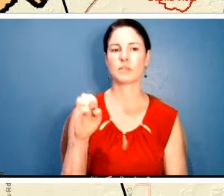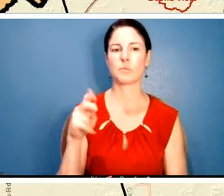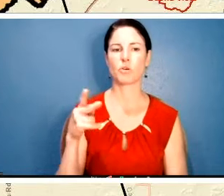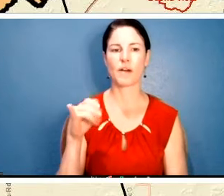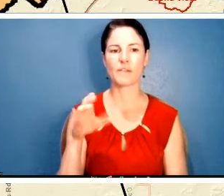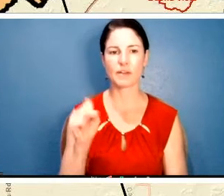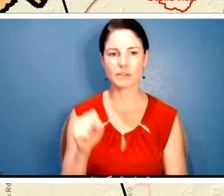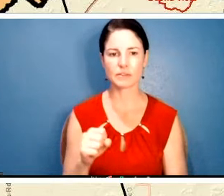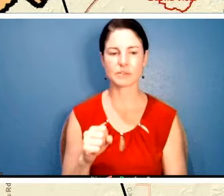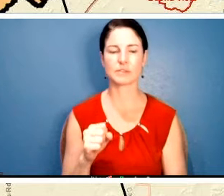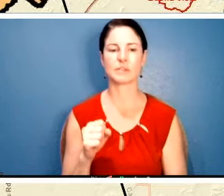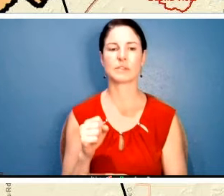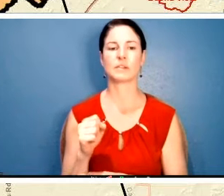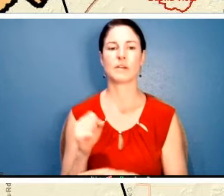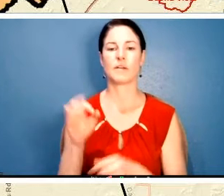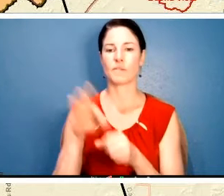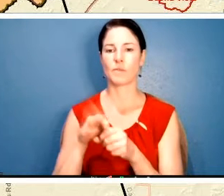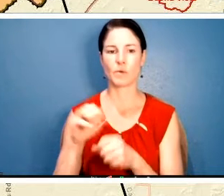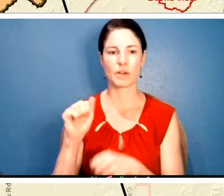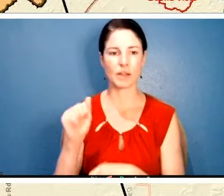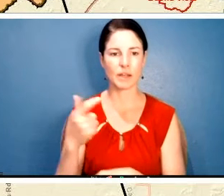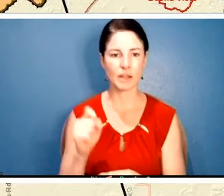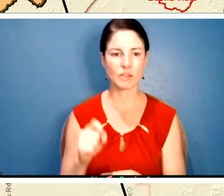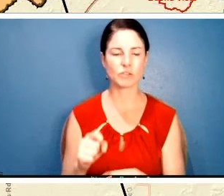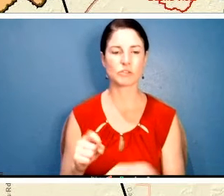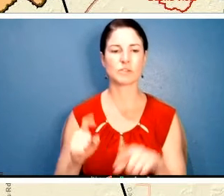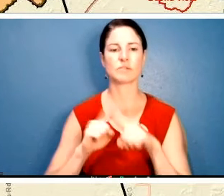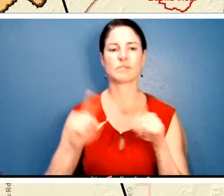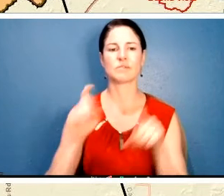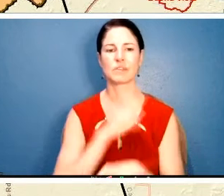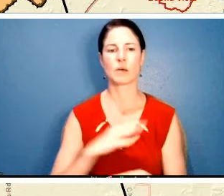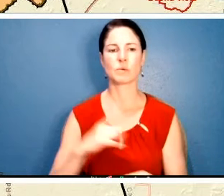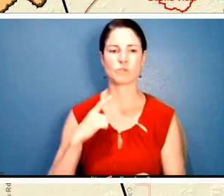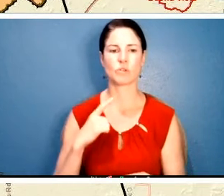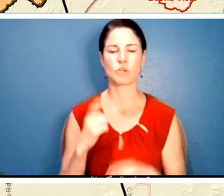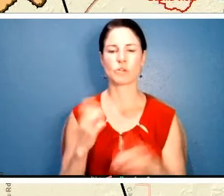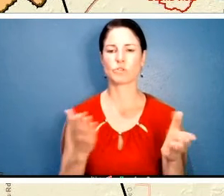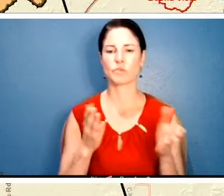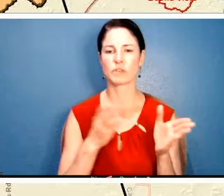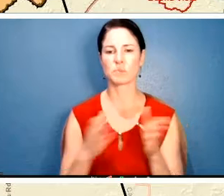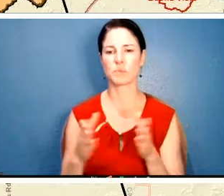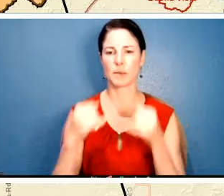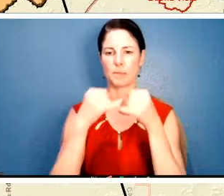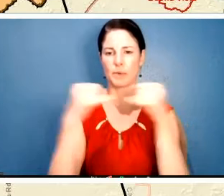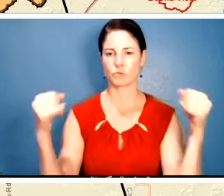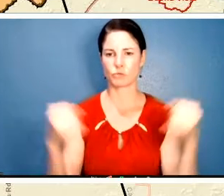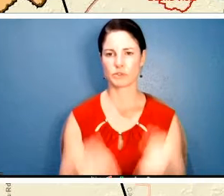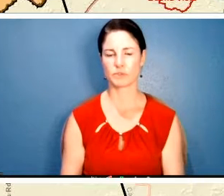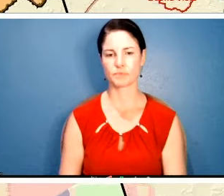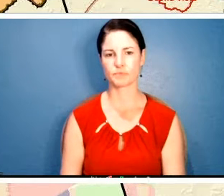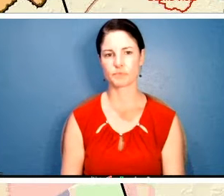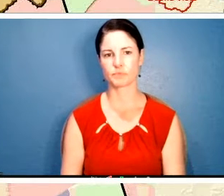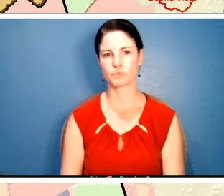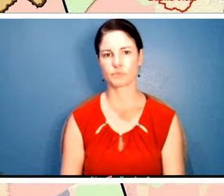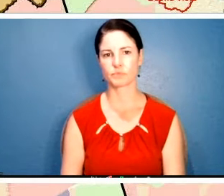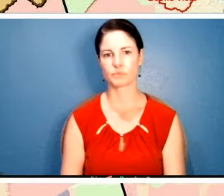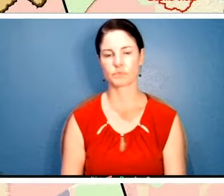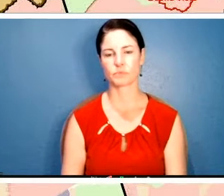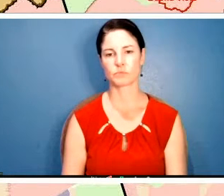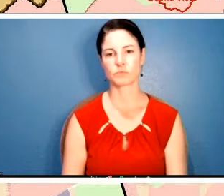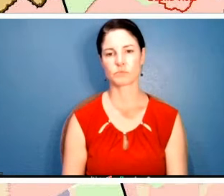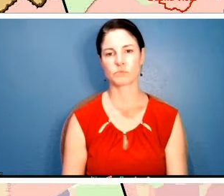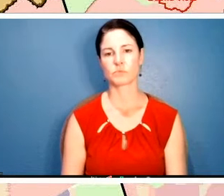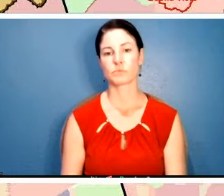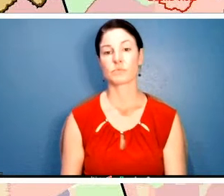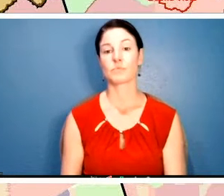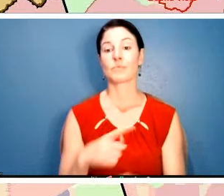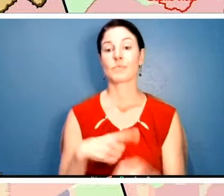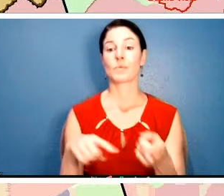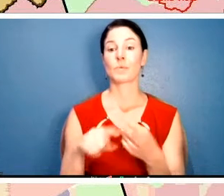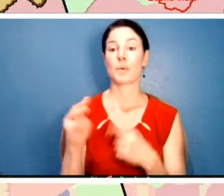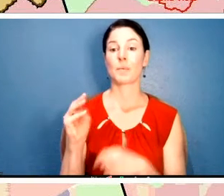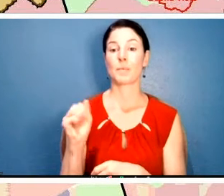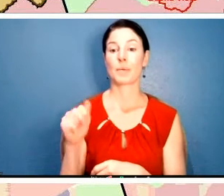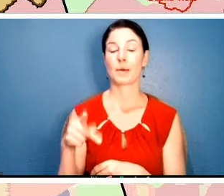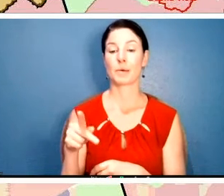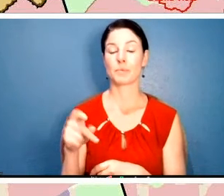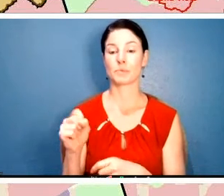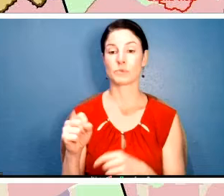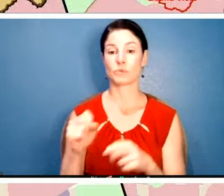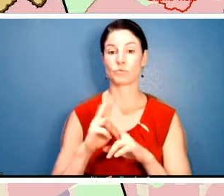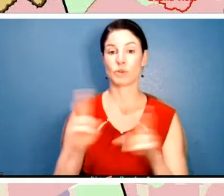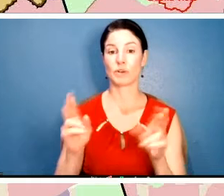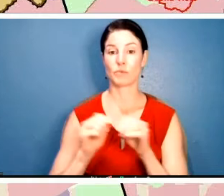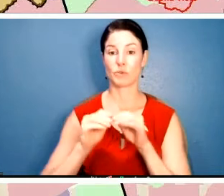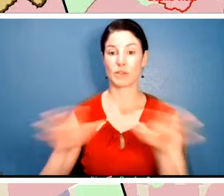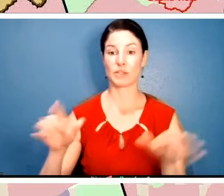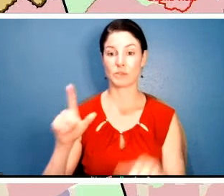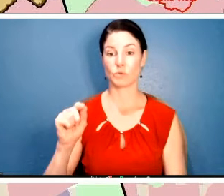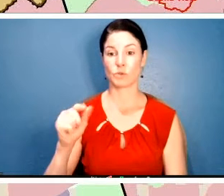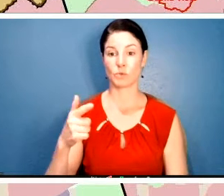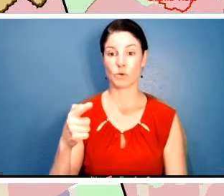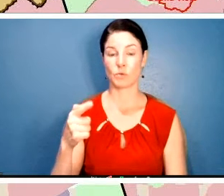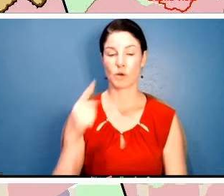SacGov: citizen voting age in various Council and service plan boundaries, once the redistricting draft maps are ready for release in November of 2021 they'll be added as layers to this tool as well.